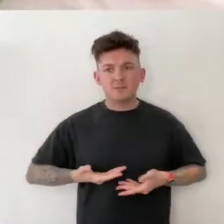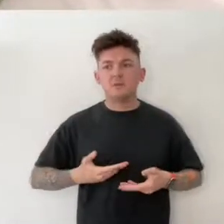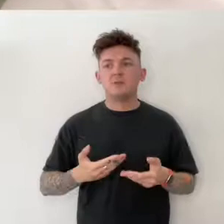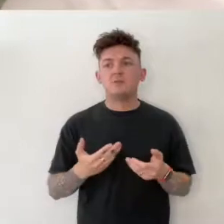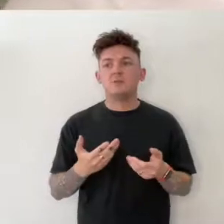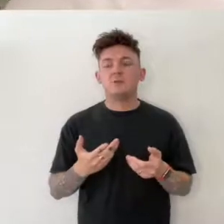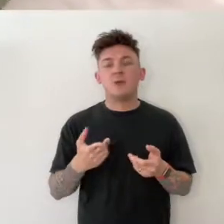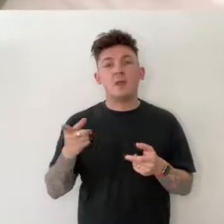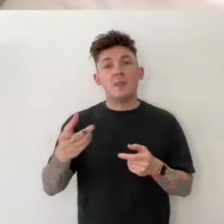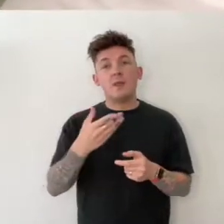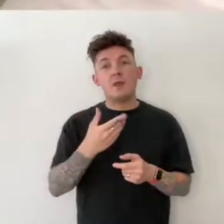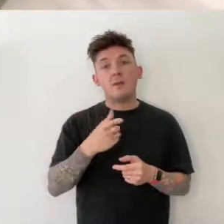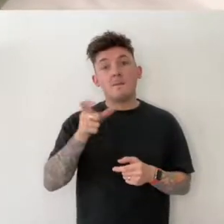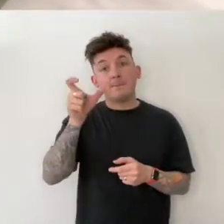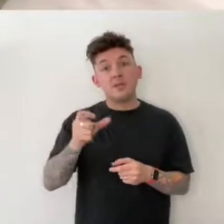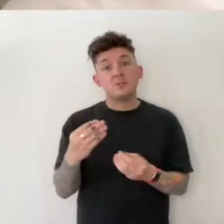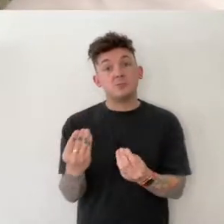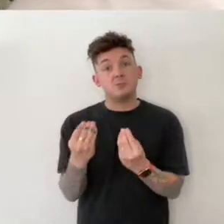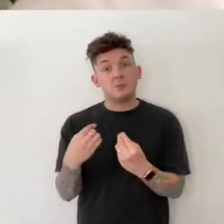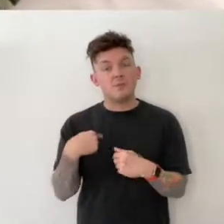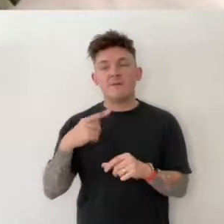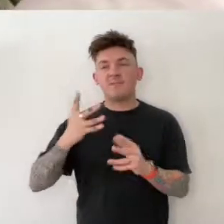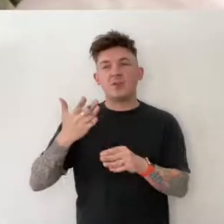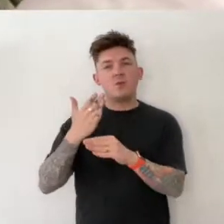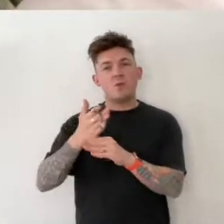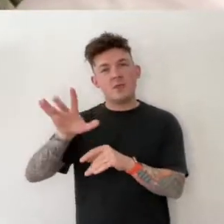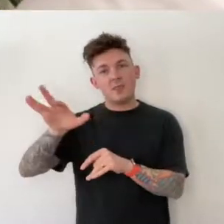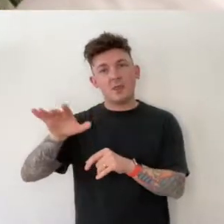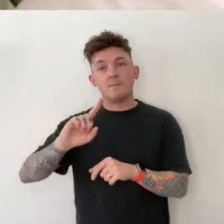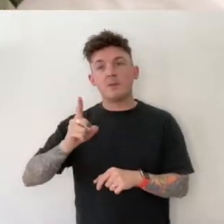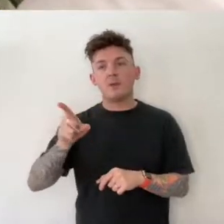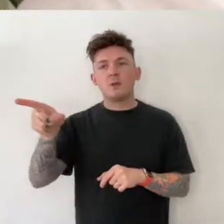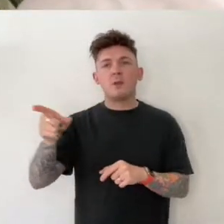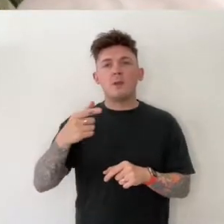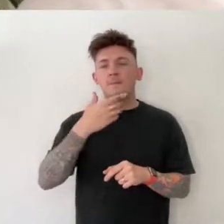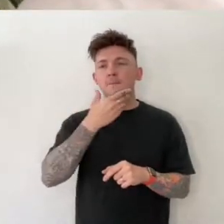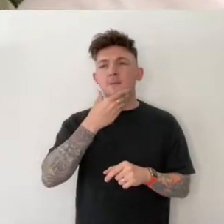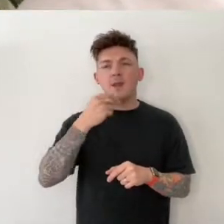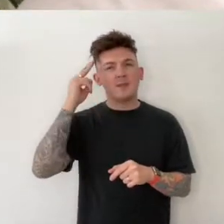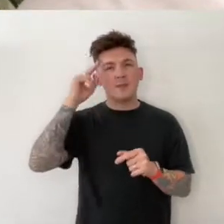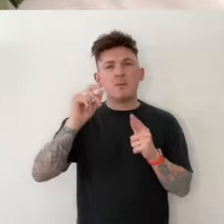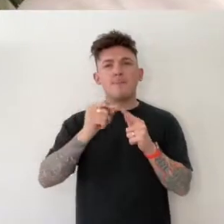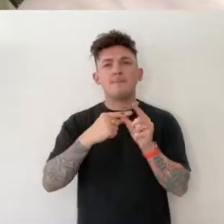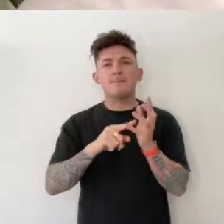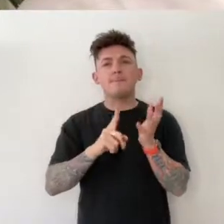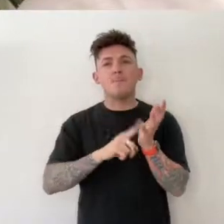who taught me is no longer there but the person who looks after the business now um he does